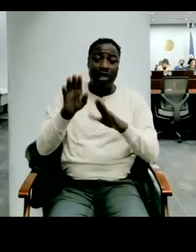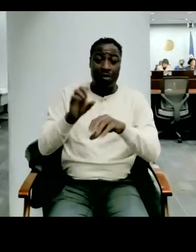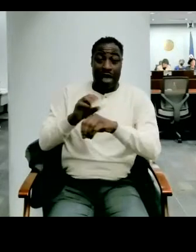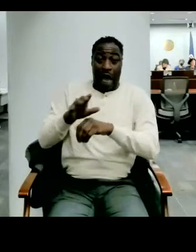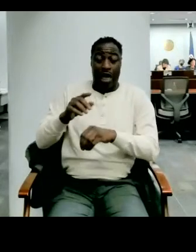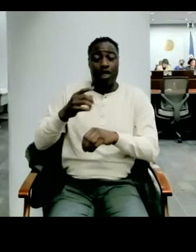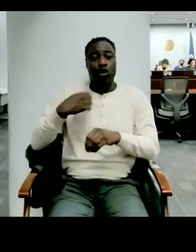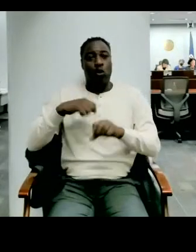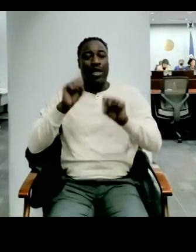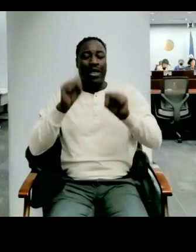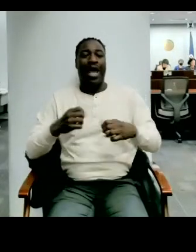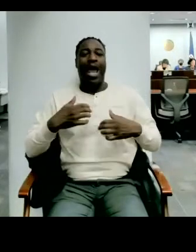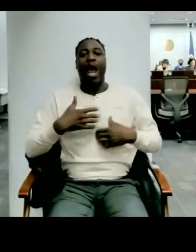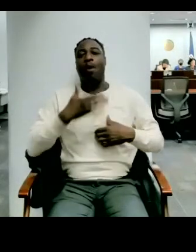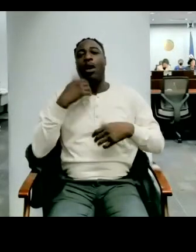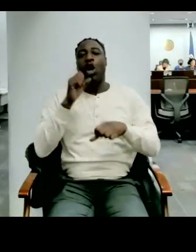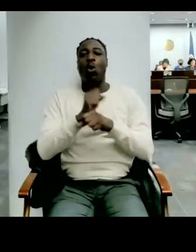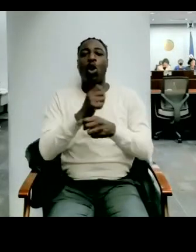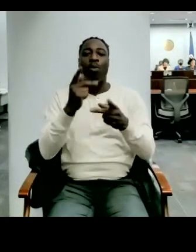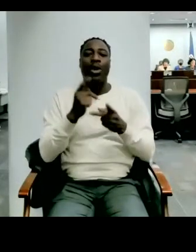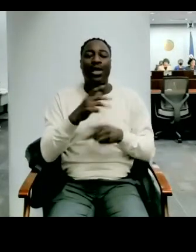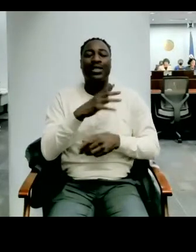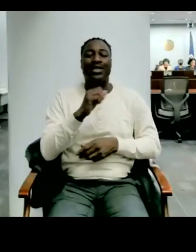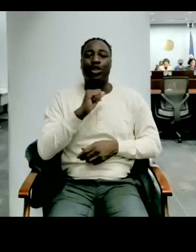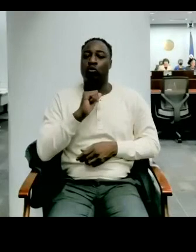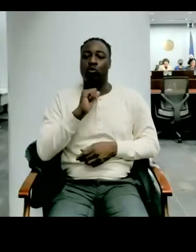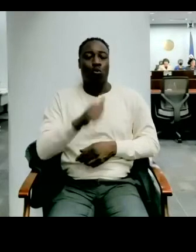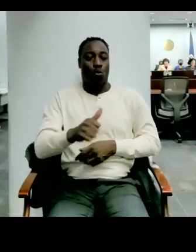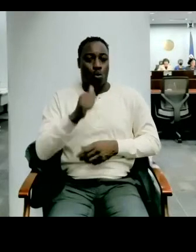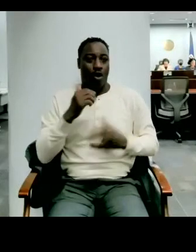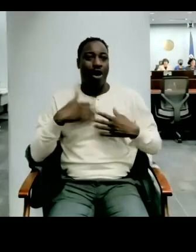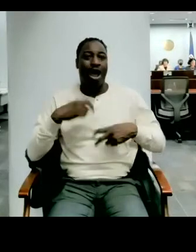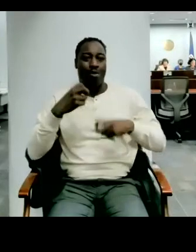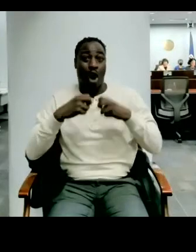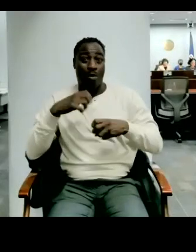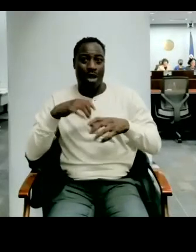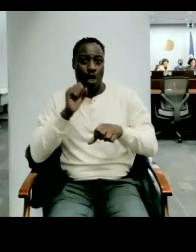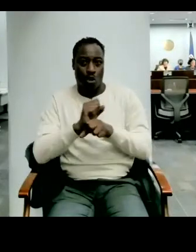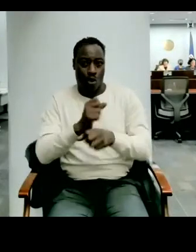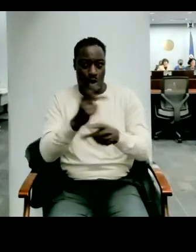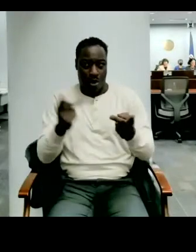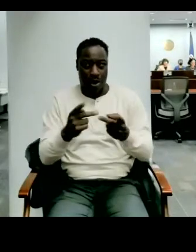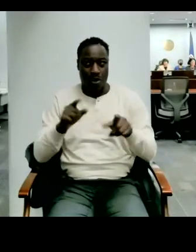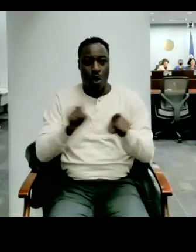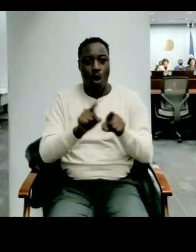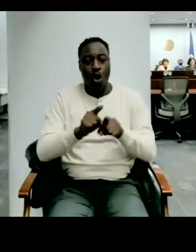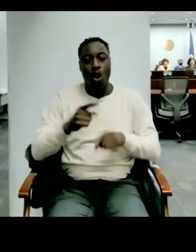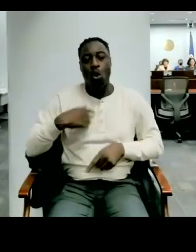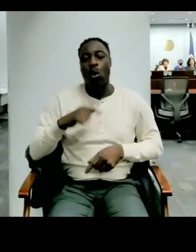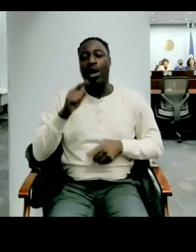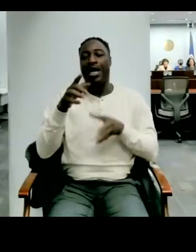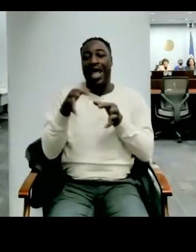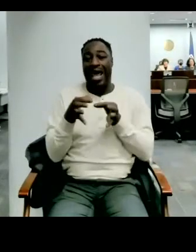we can have better workplaces and eliminate the needs for problem employees at the workplace. I would also say we need to extend beyond AI.